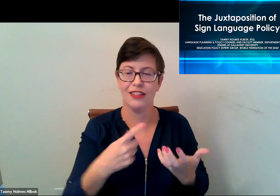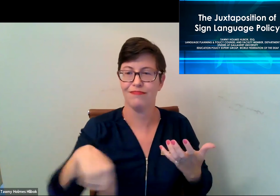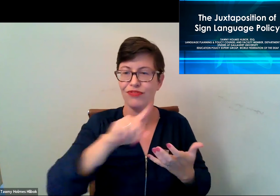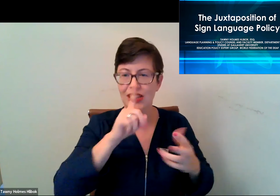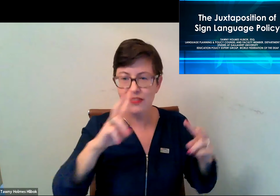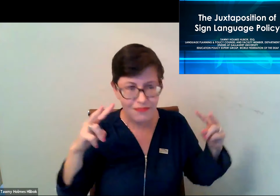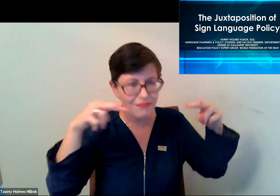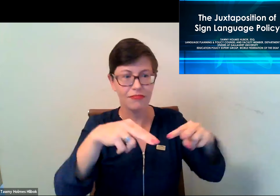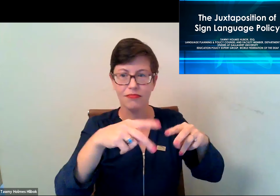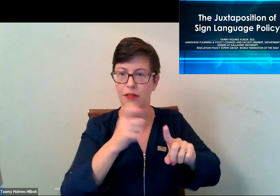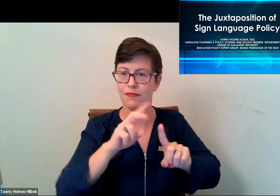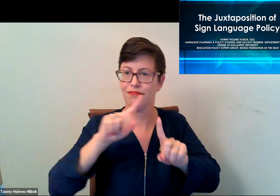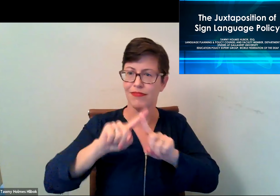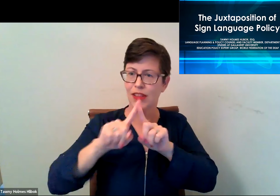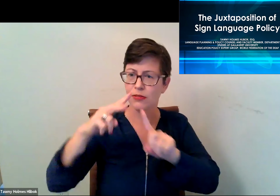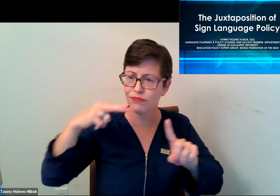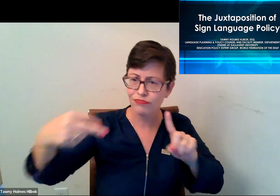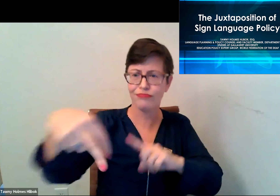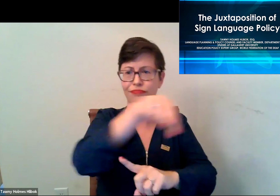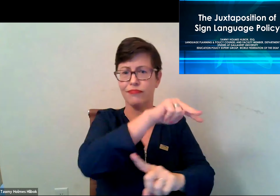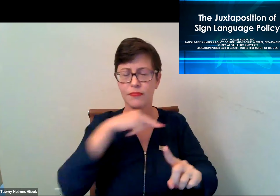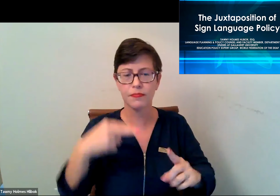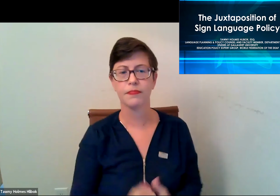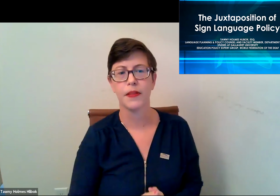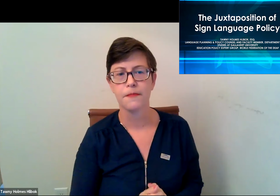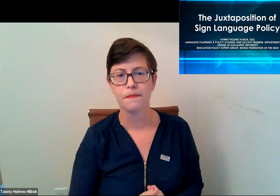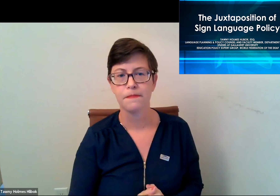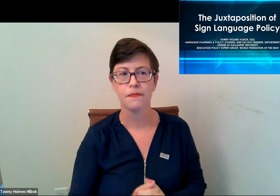These topics should not be limited to smaller groups, we want many, many perspectives lots of